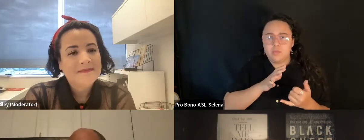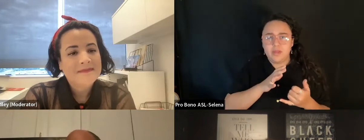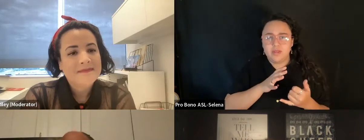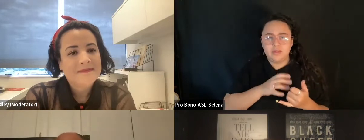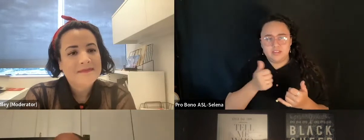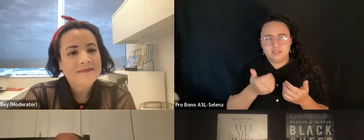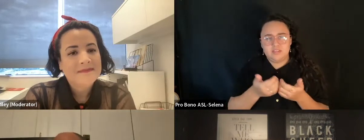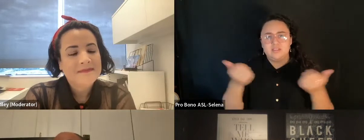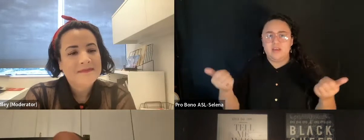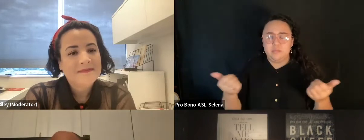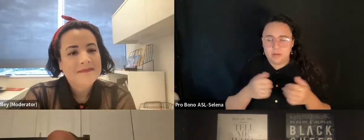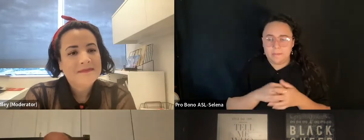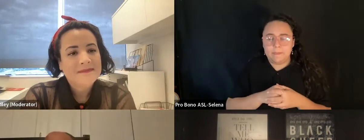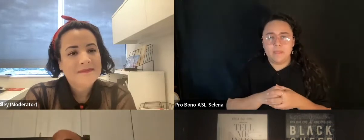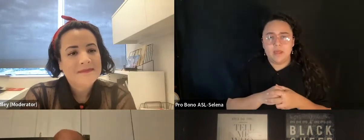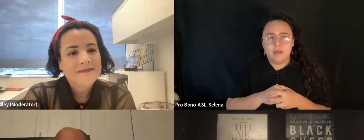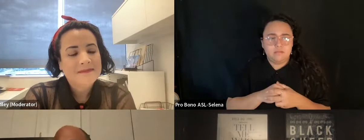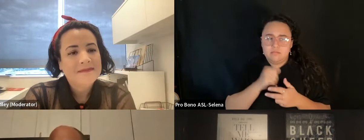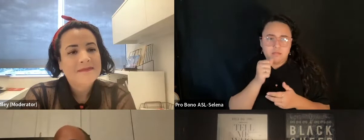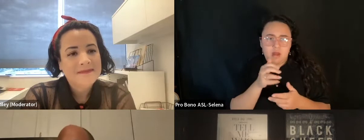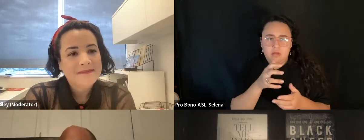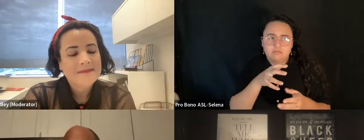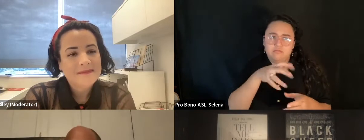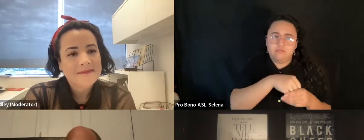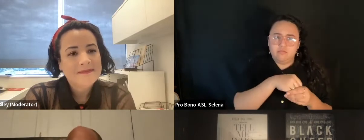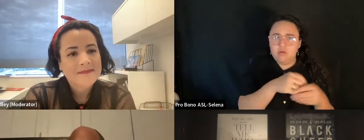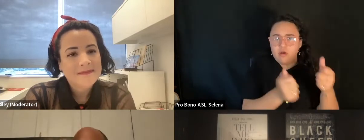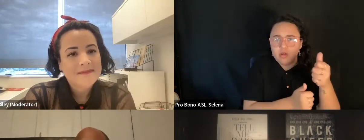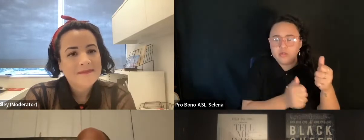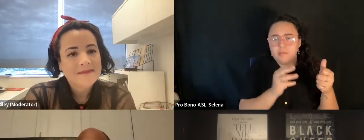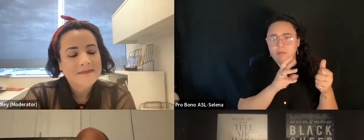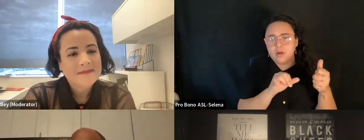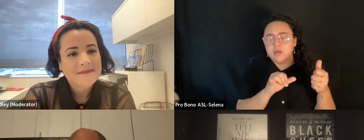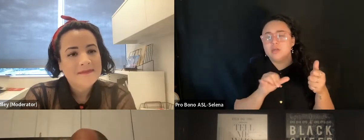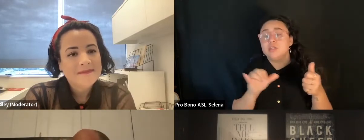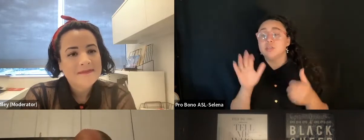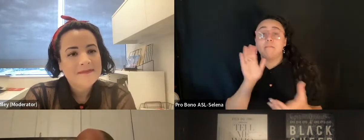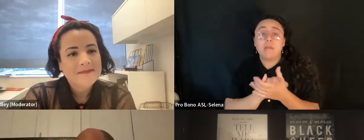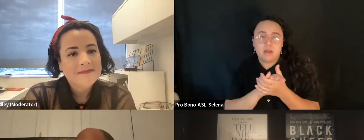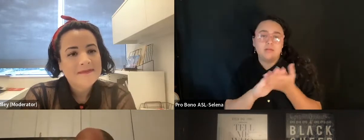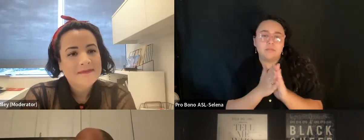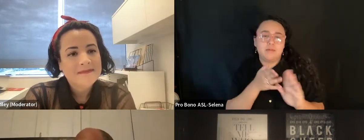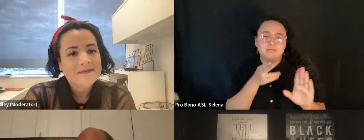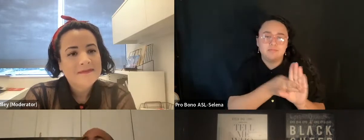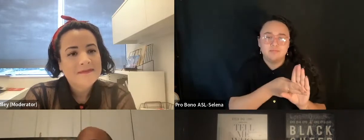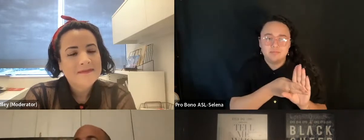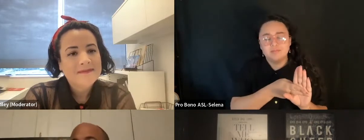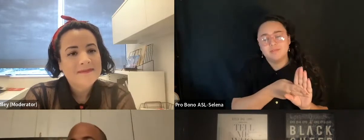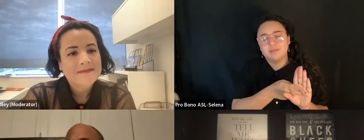And exposed its fault lines, and its problems.